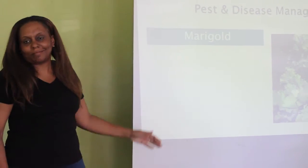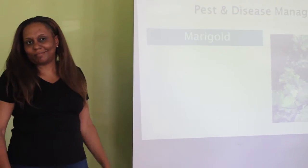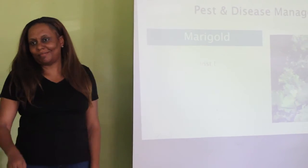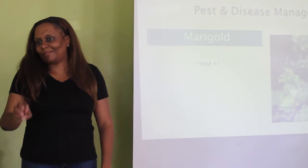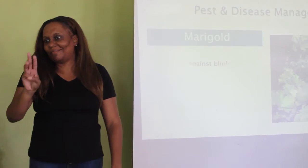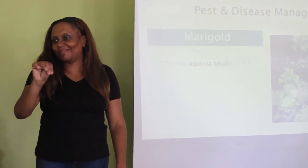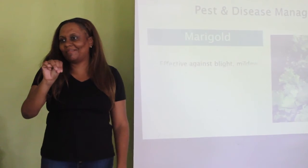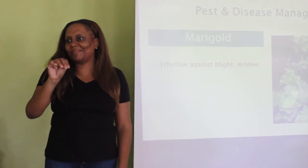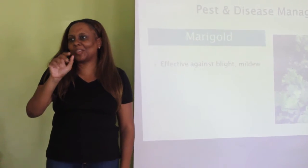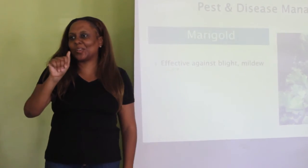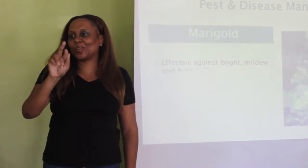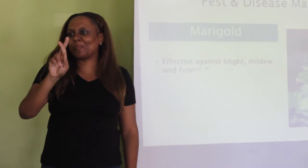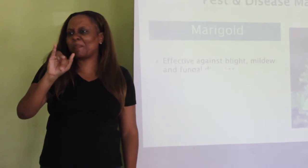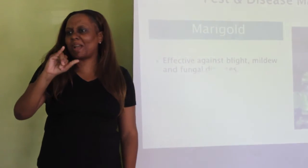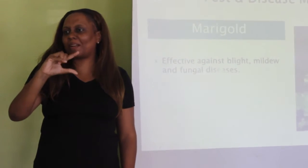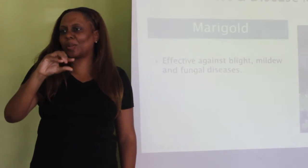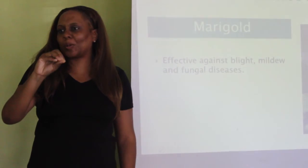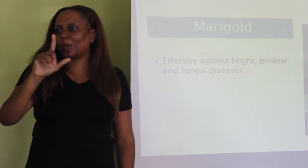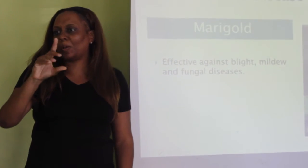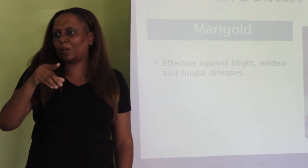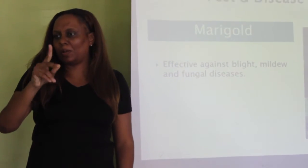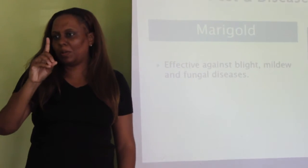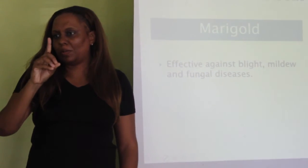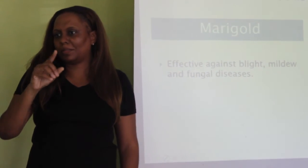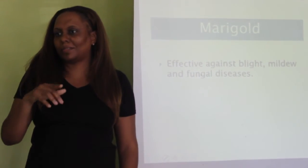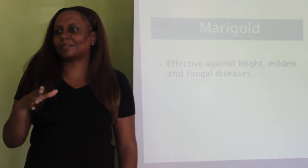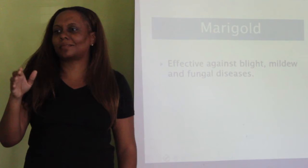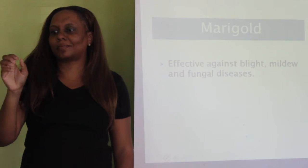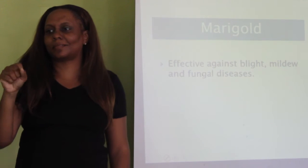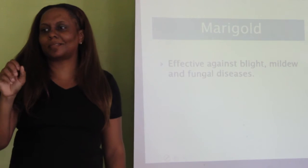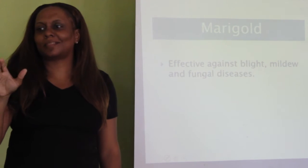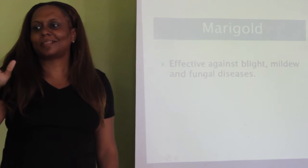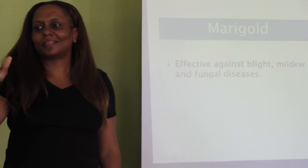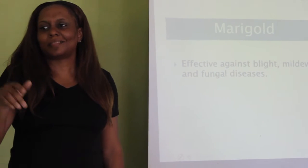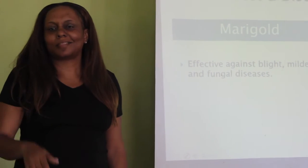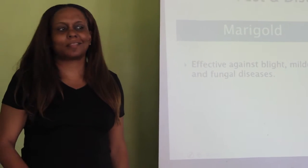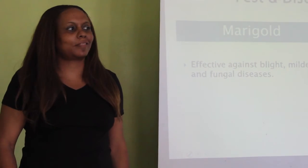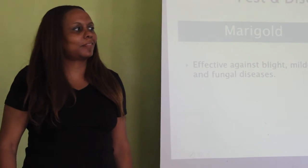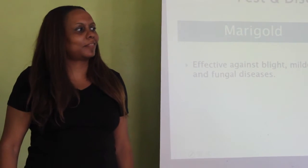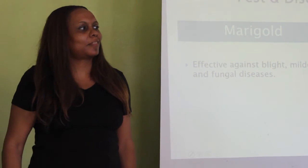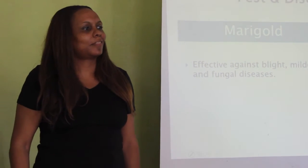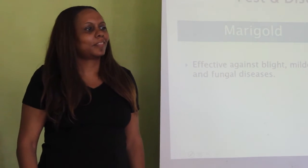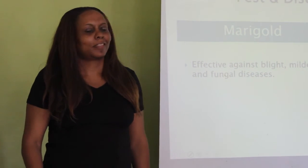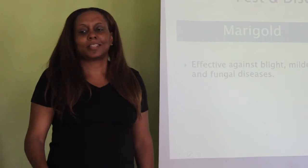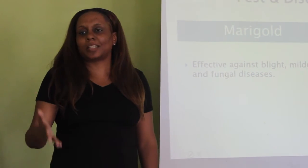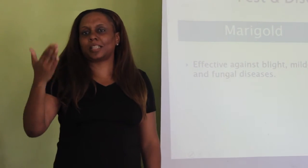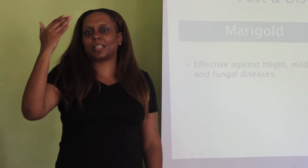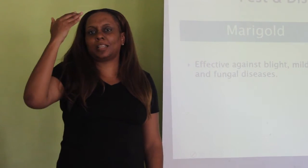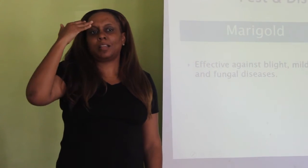um plant it in between your crops they're not only your penalty insects but also kind